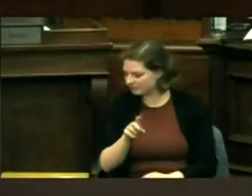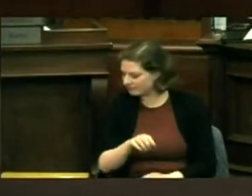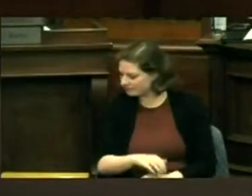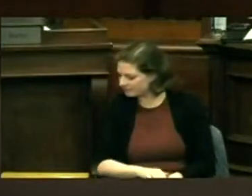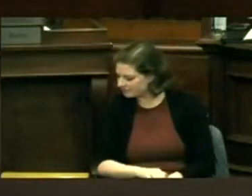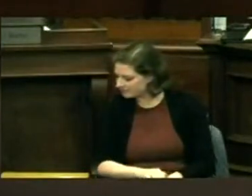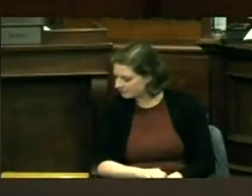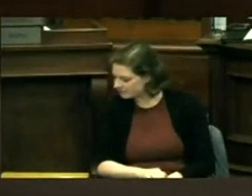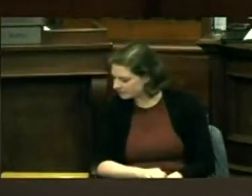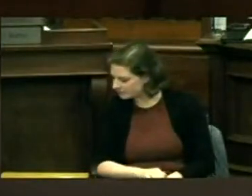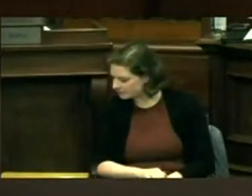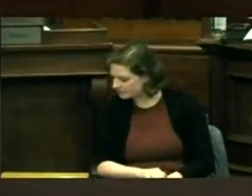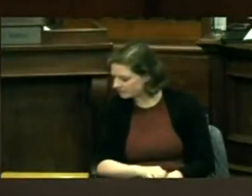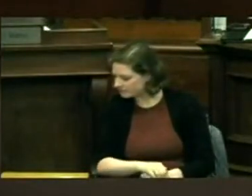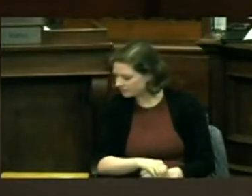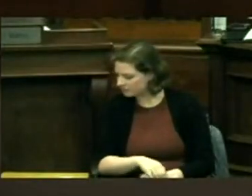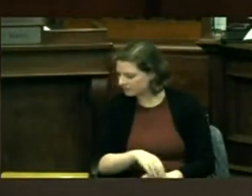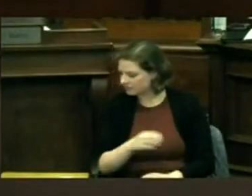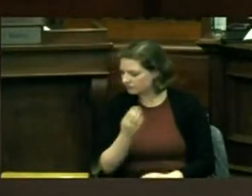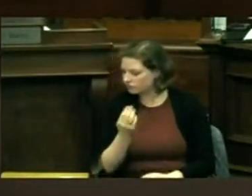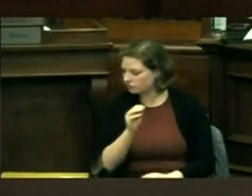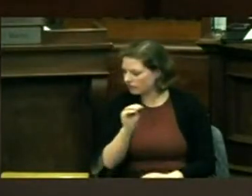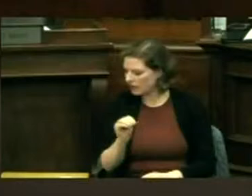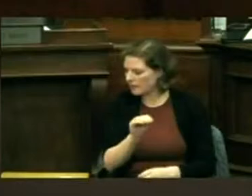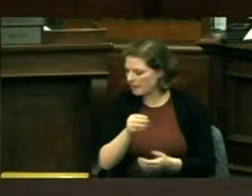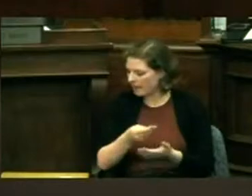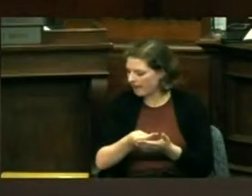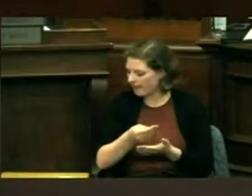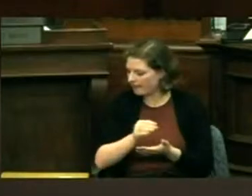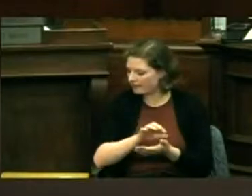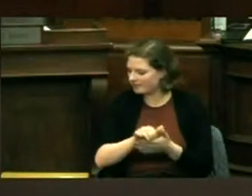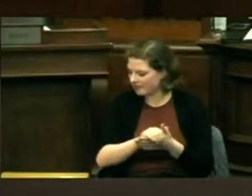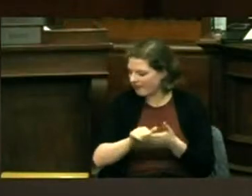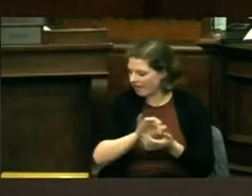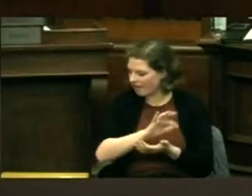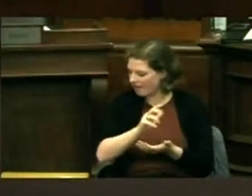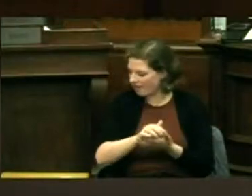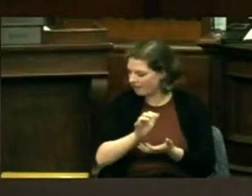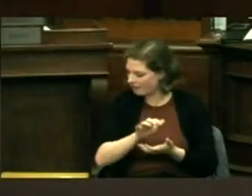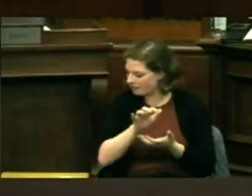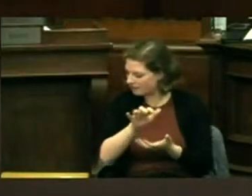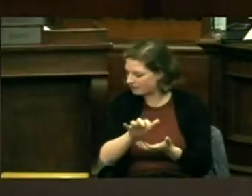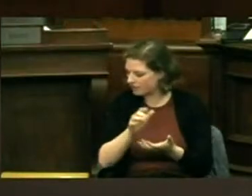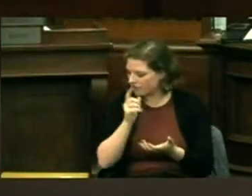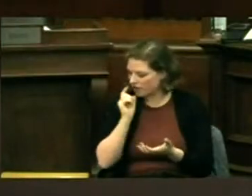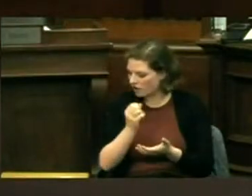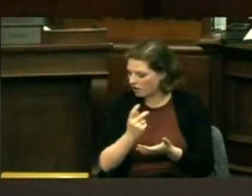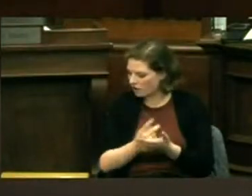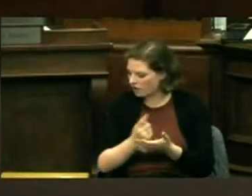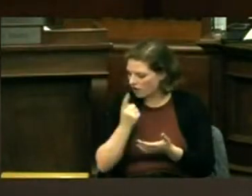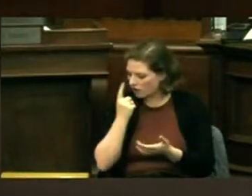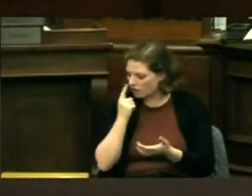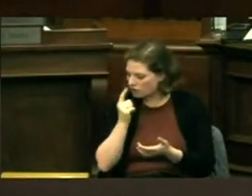Motion carries. Introductory number 431 A bond ordinance of the city of Rochester, New York,